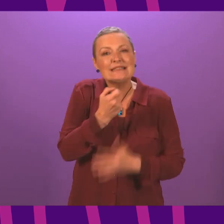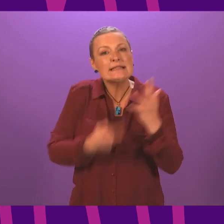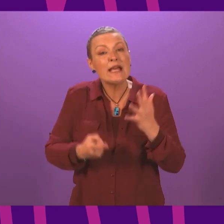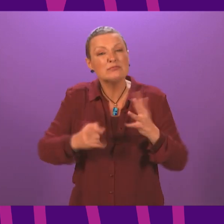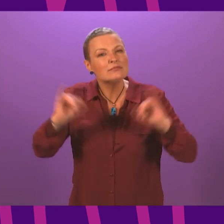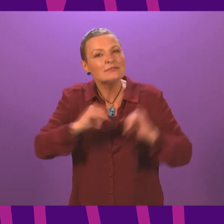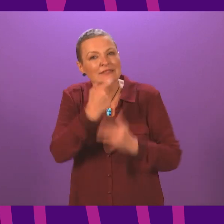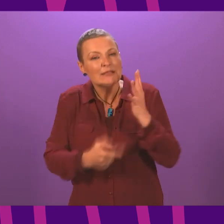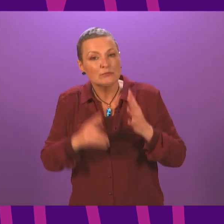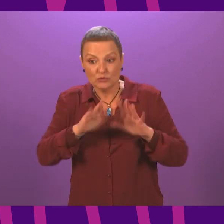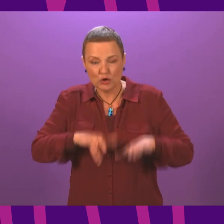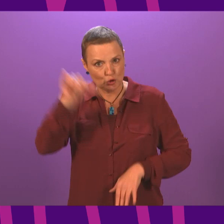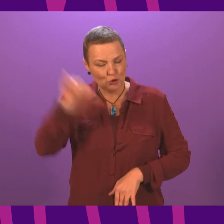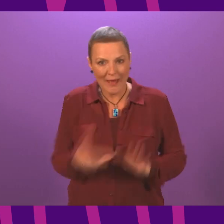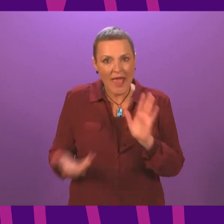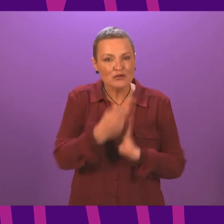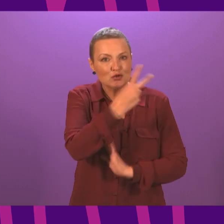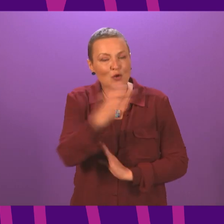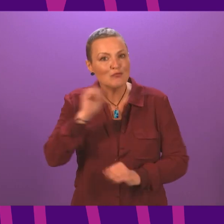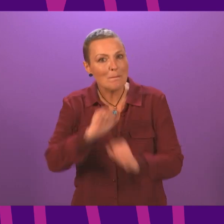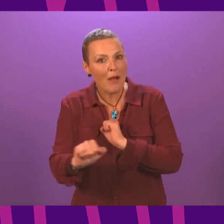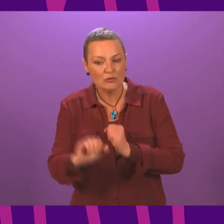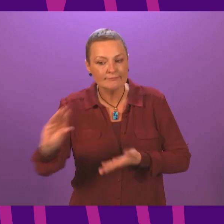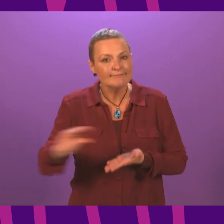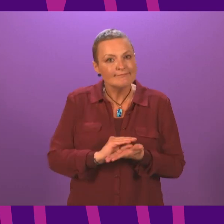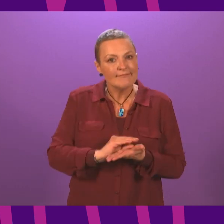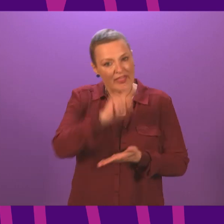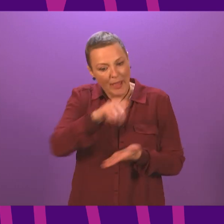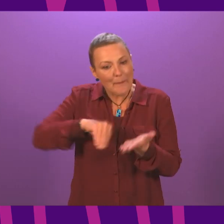additional £200 towards their heating costs. In three months’ time, the Scottish child payment